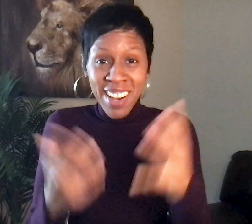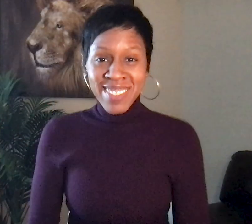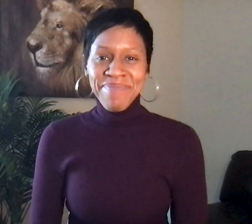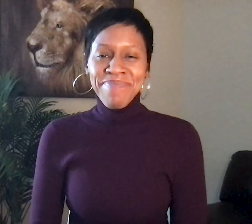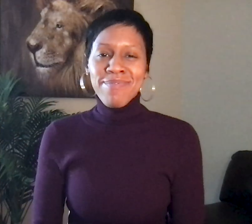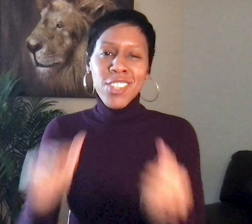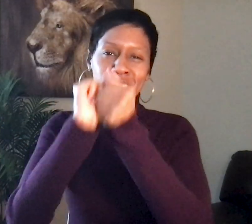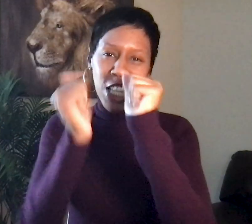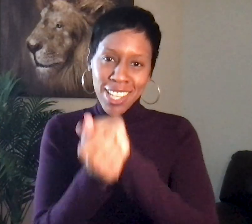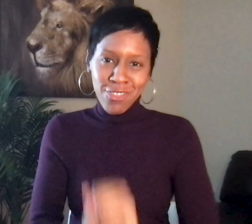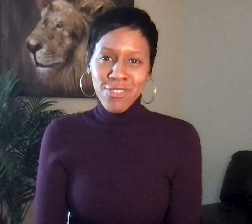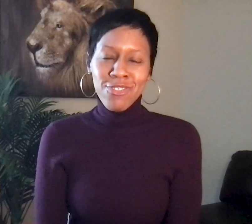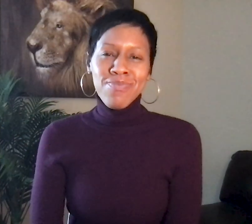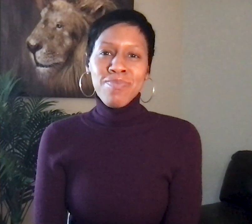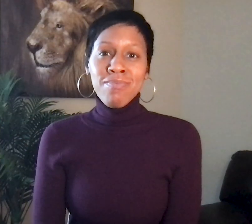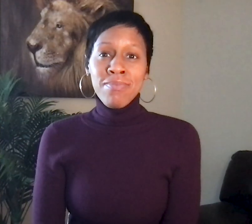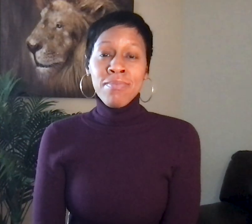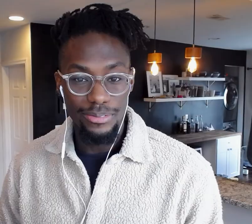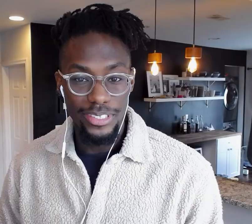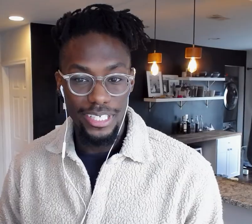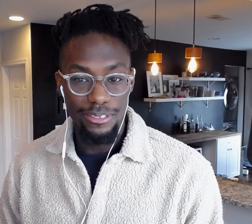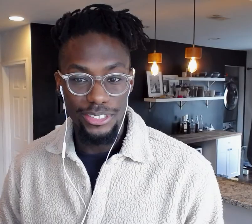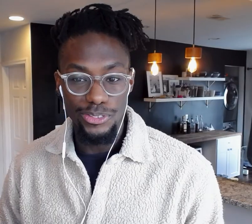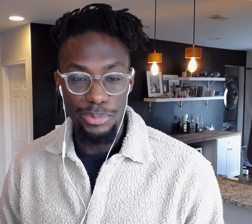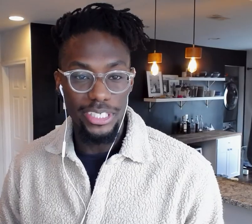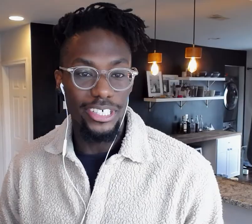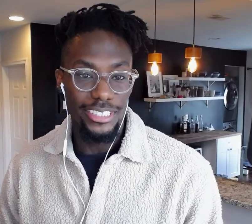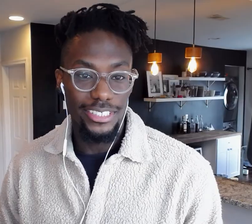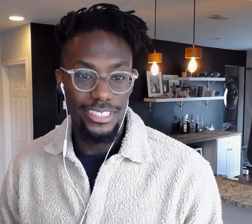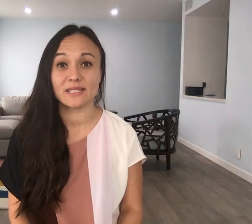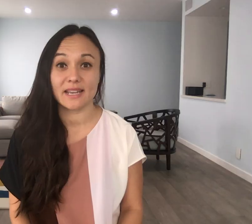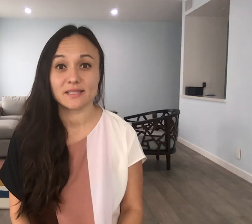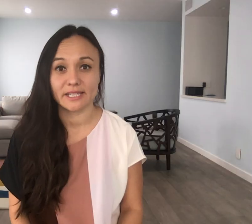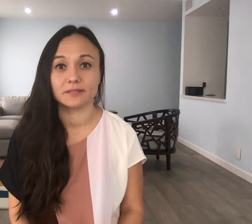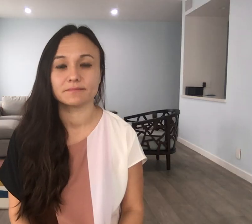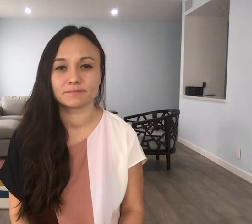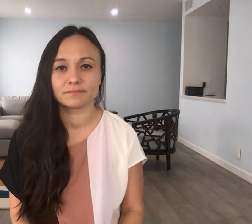One word? It's change. The word that I would choose would be courage. Testing.